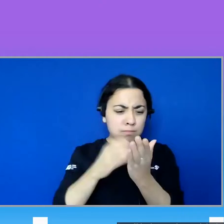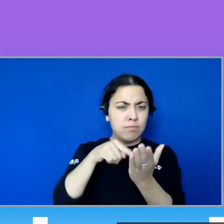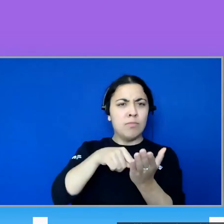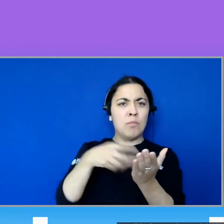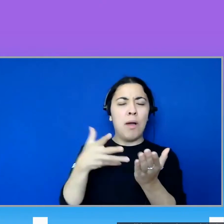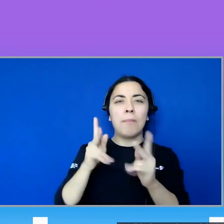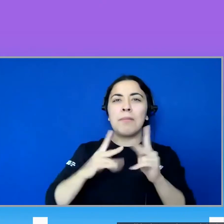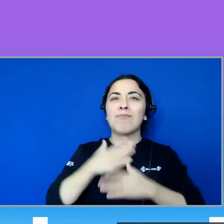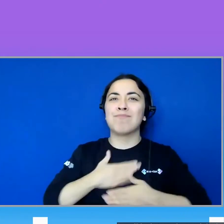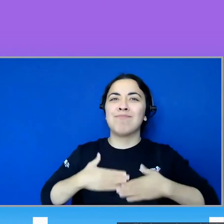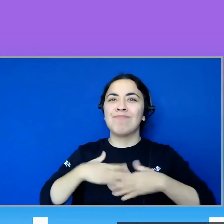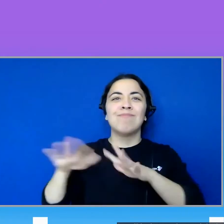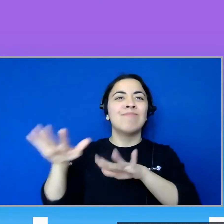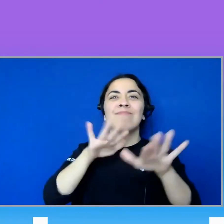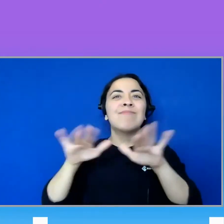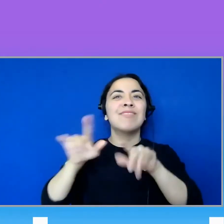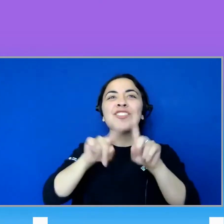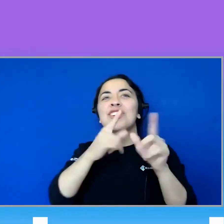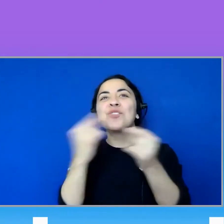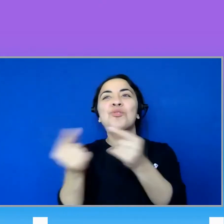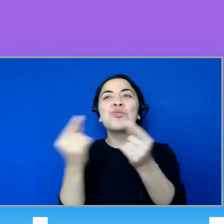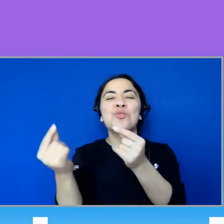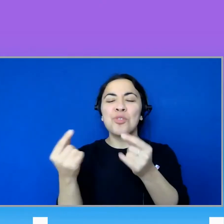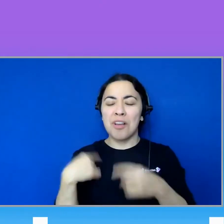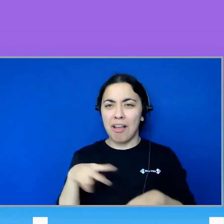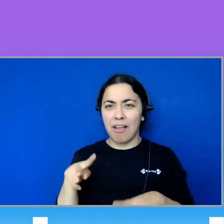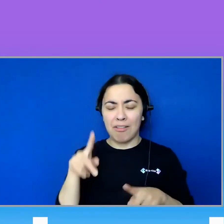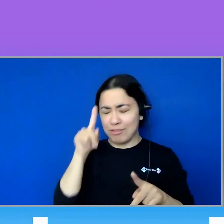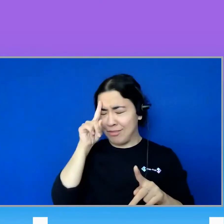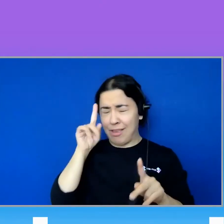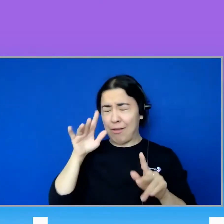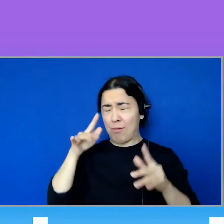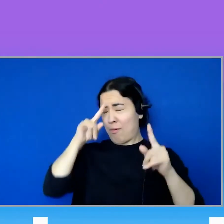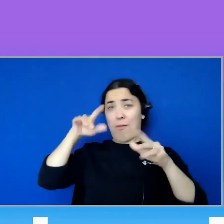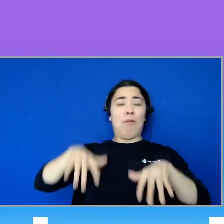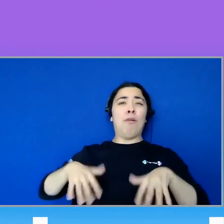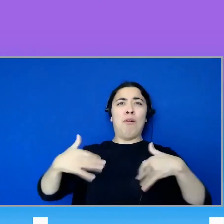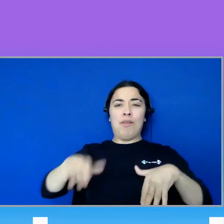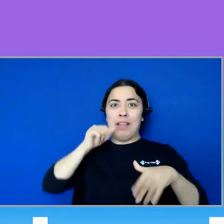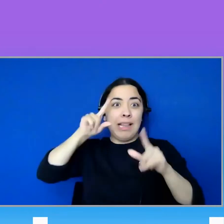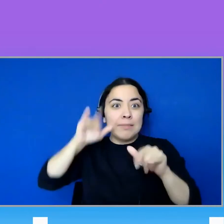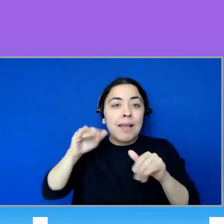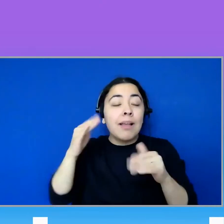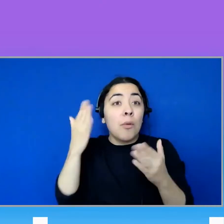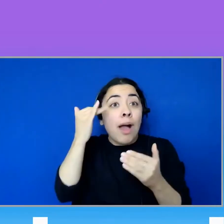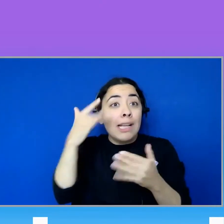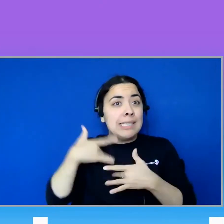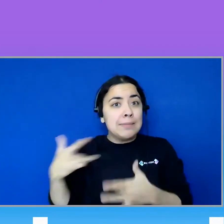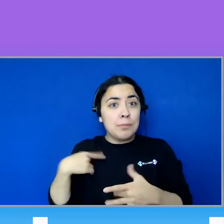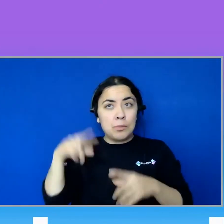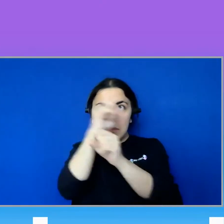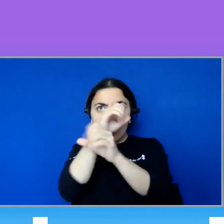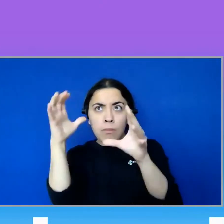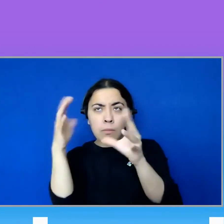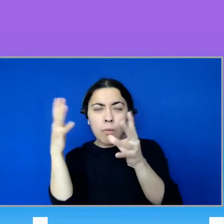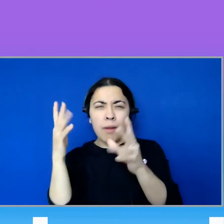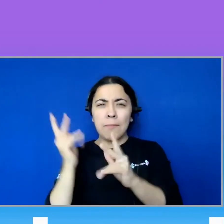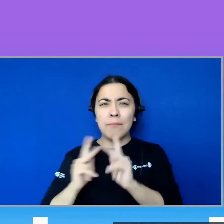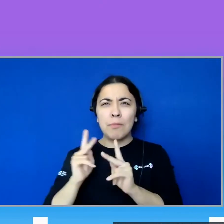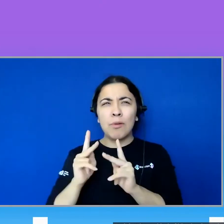things, and that it was kind of blowing her mind because, you